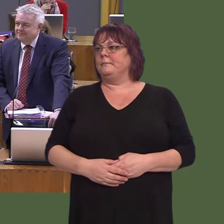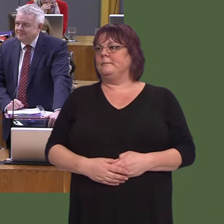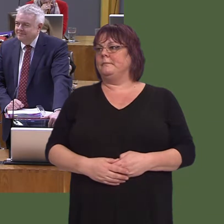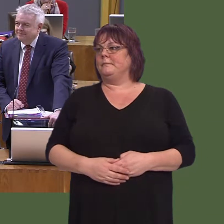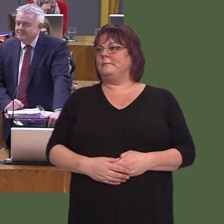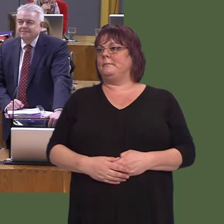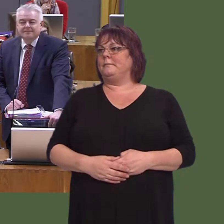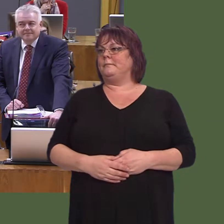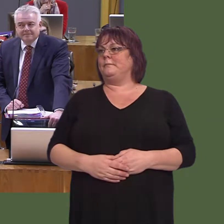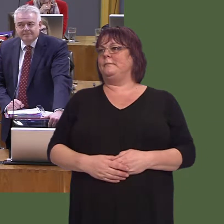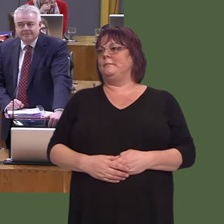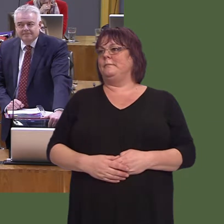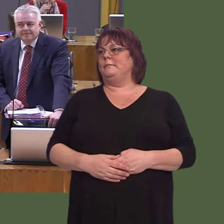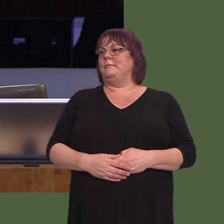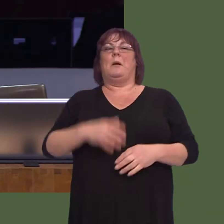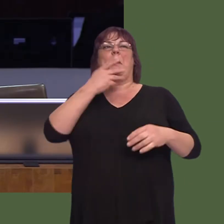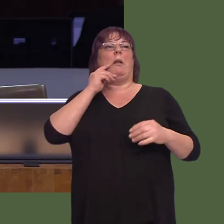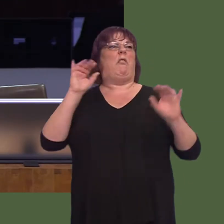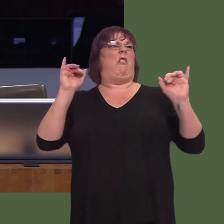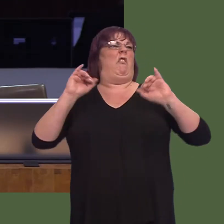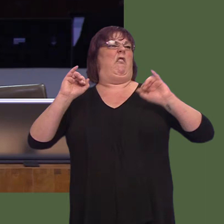In answer to the leader of Plaid Cymruó. It's the way you tell them.